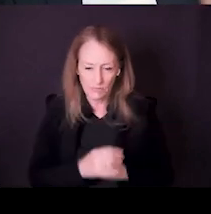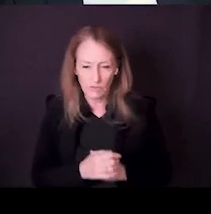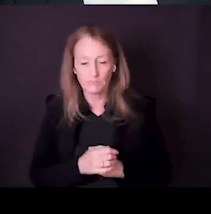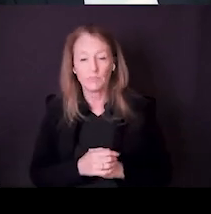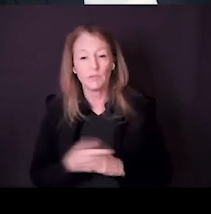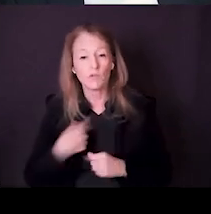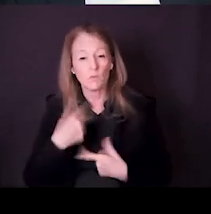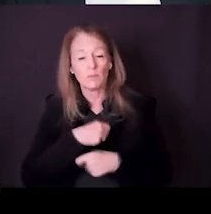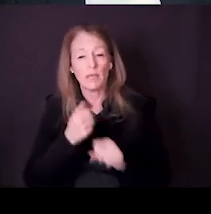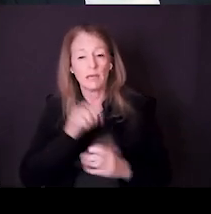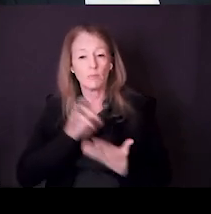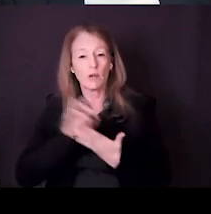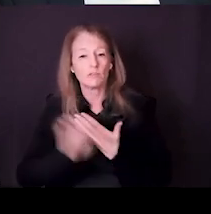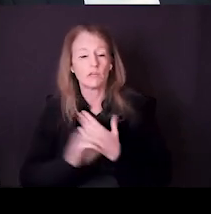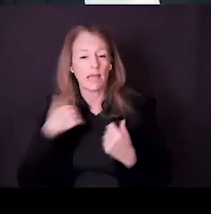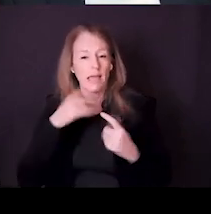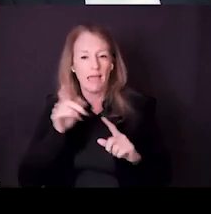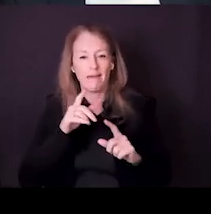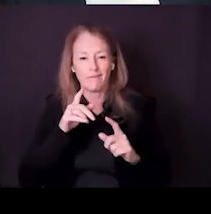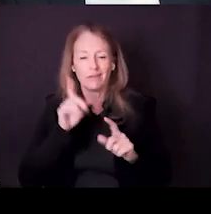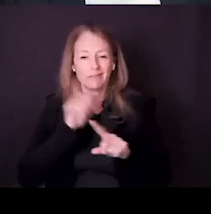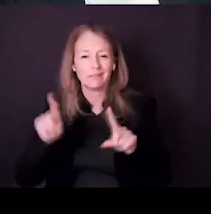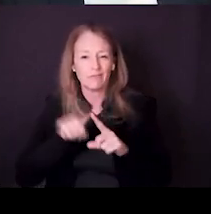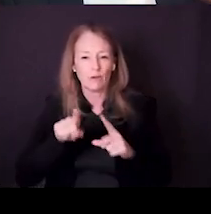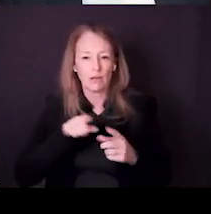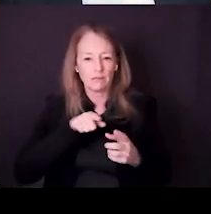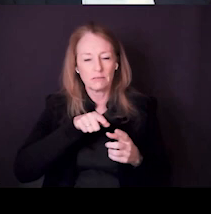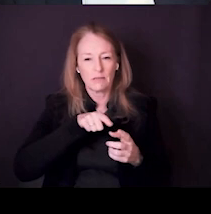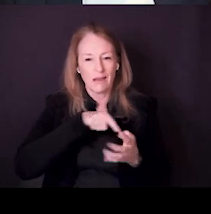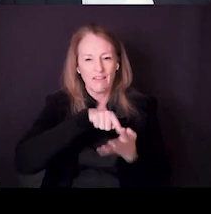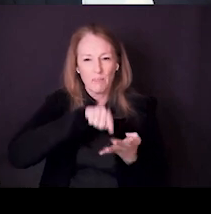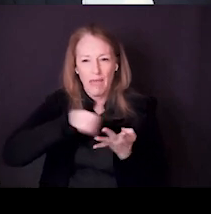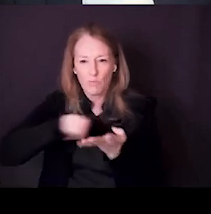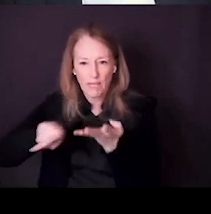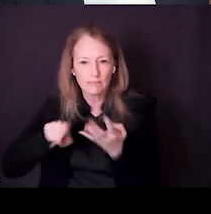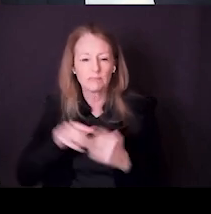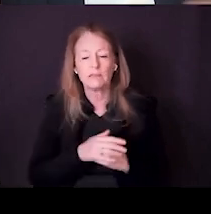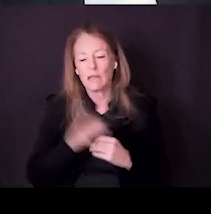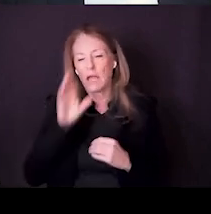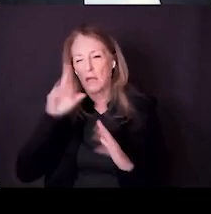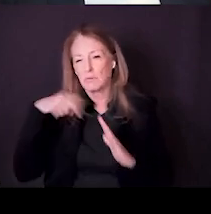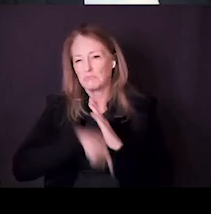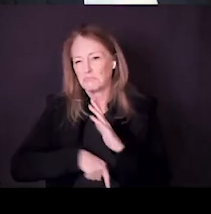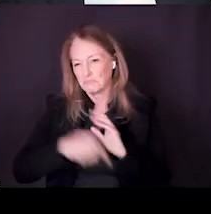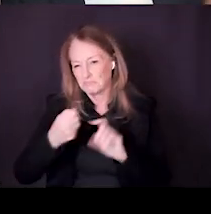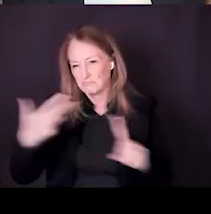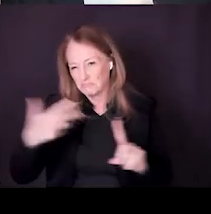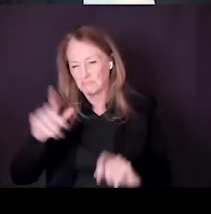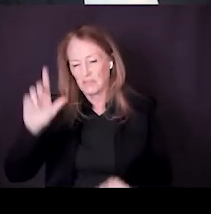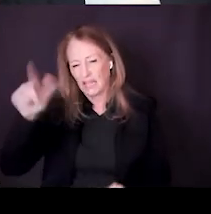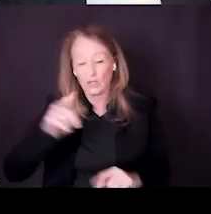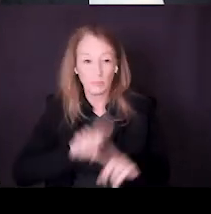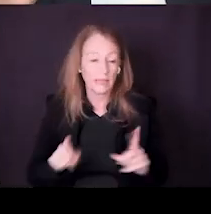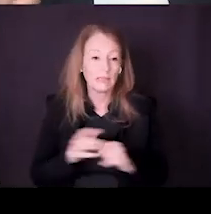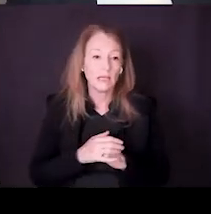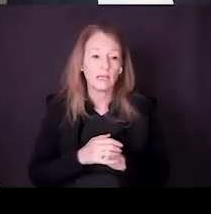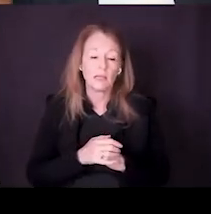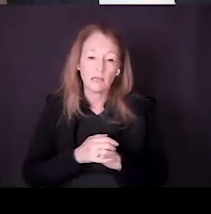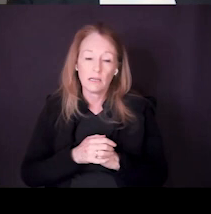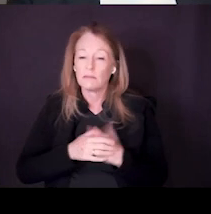PATH WAYS. WE WILL GO INTO DETAIL ABOUT THAT. WE ARE NOT